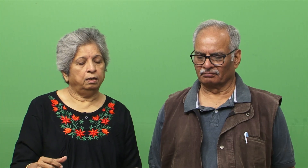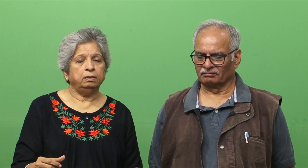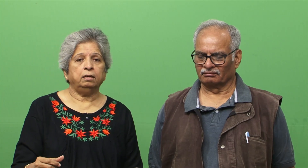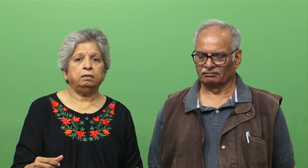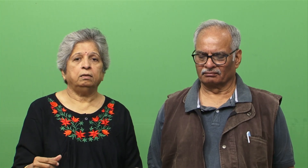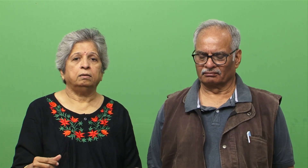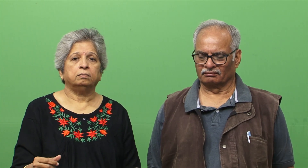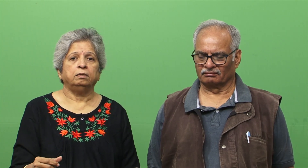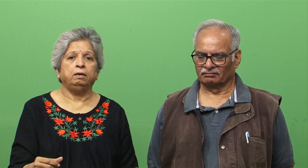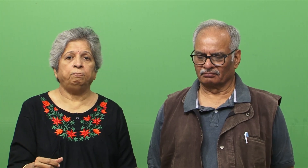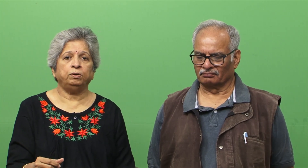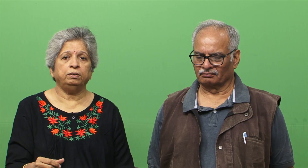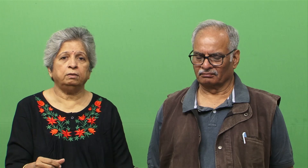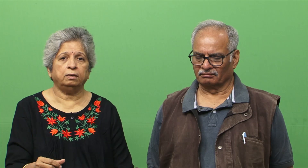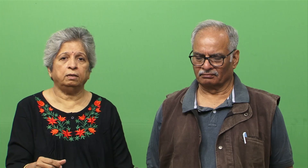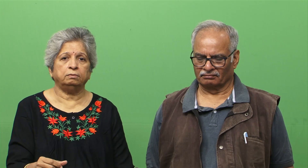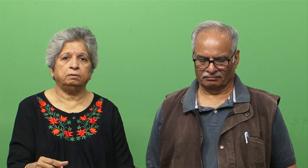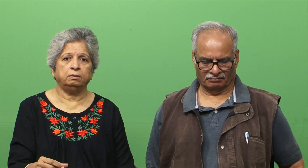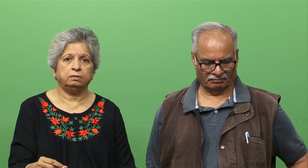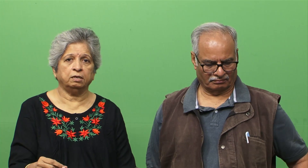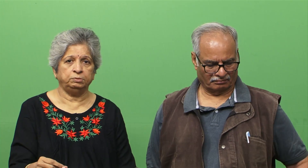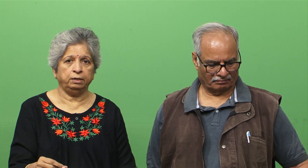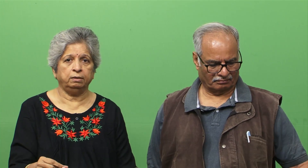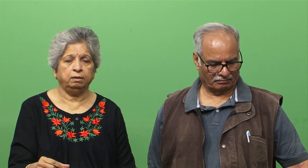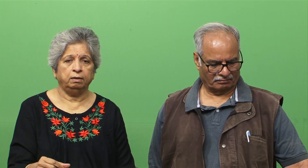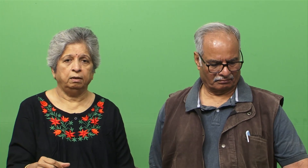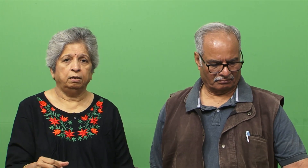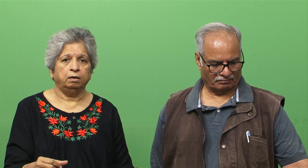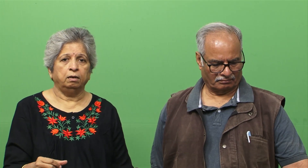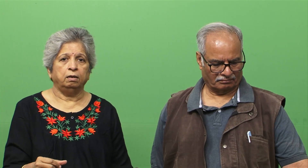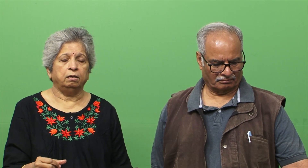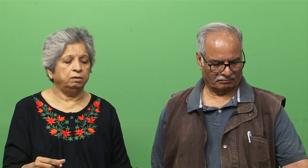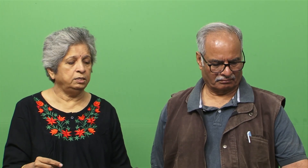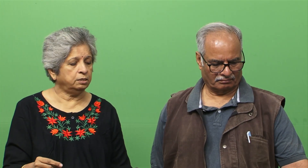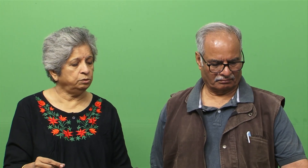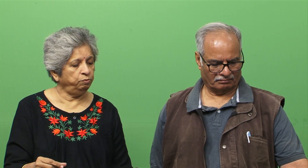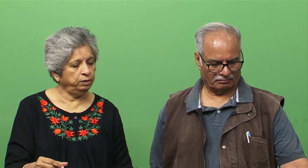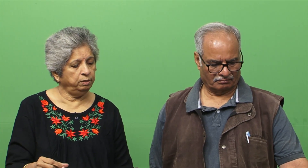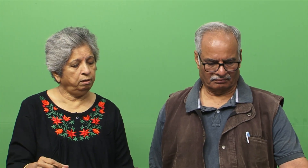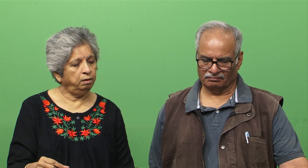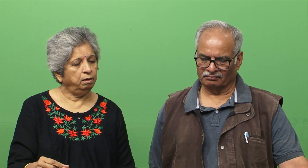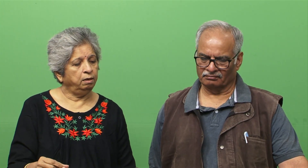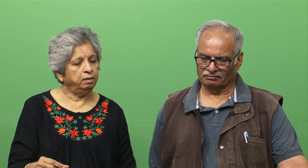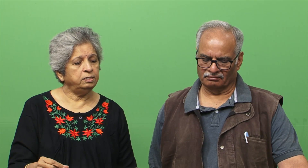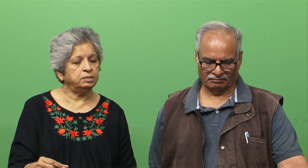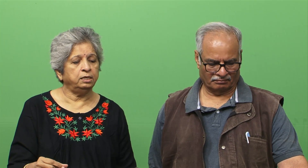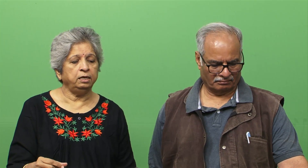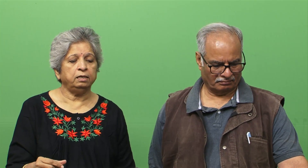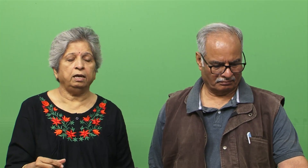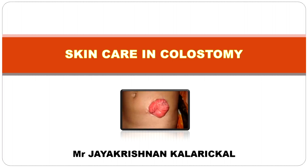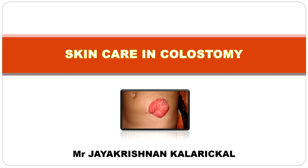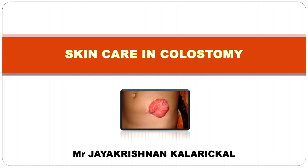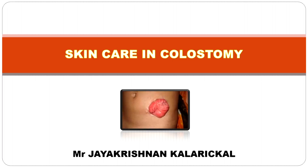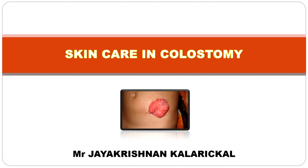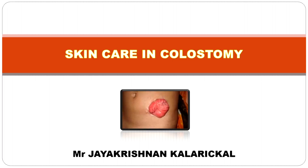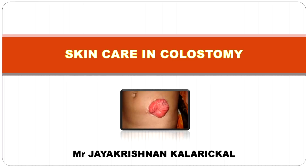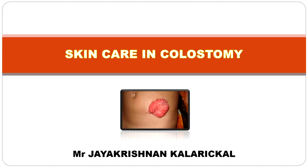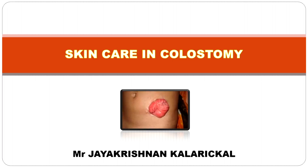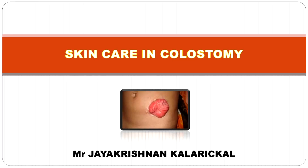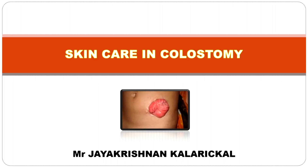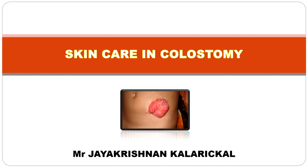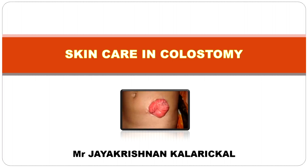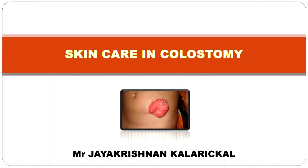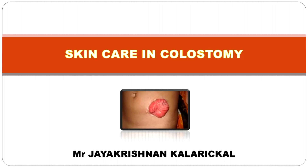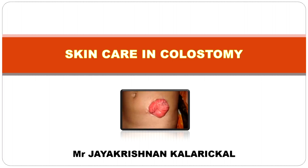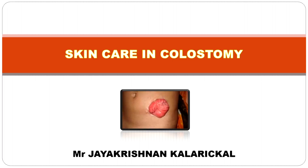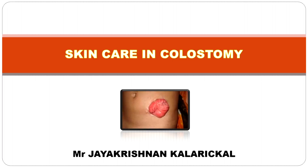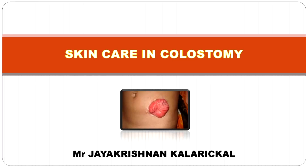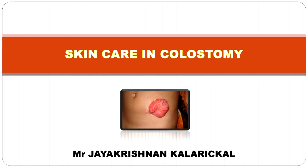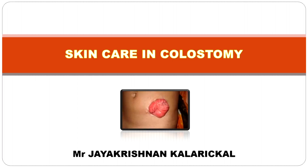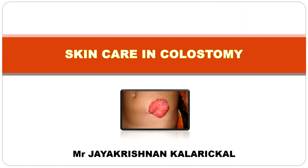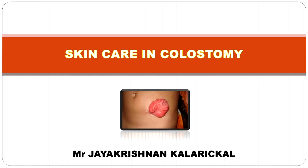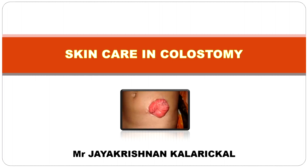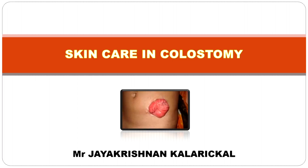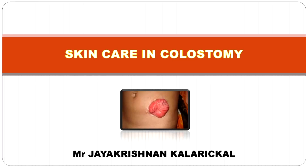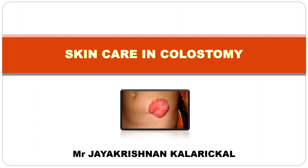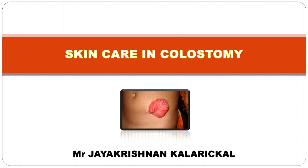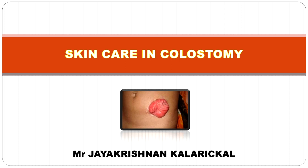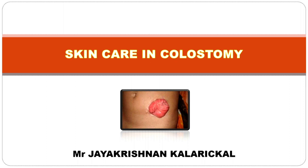another important uh subject discuss over here is Skin Care in colostomy naturally when the sto is